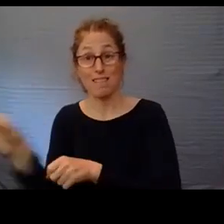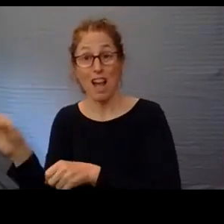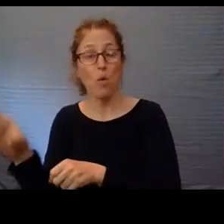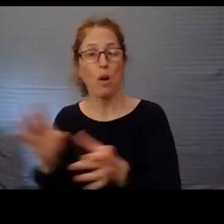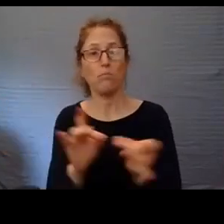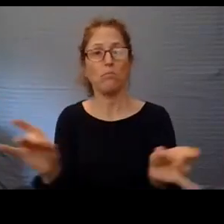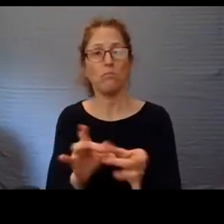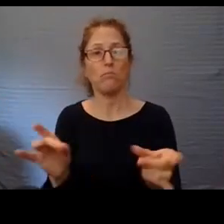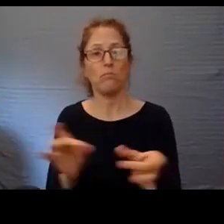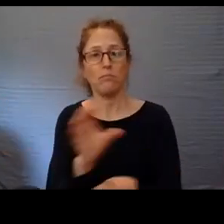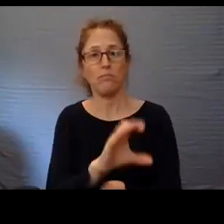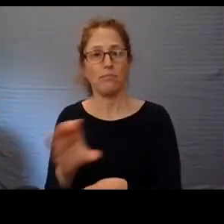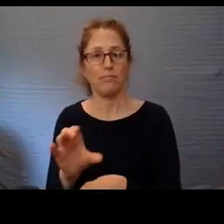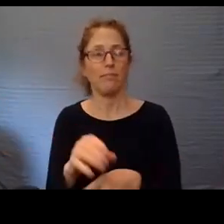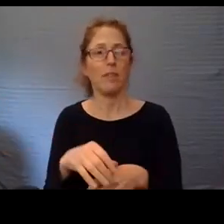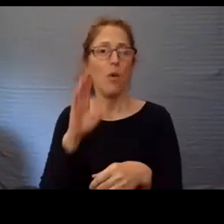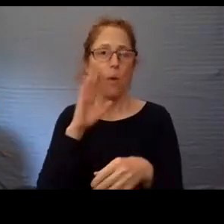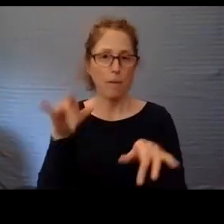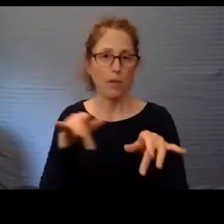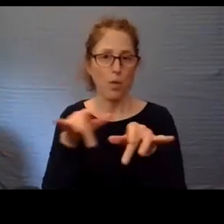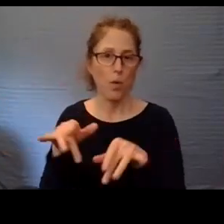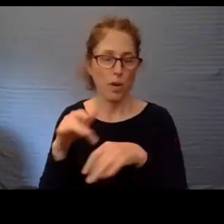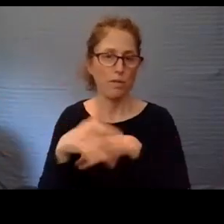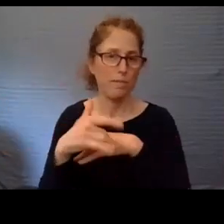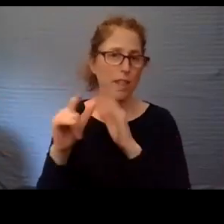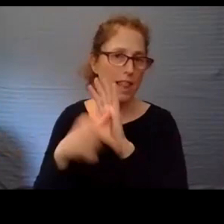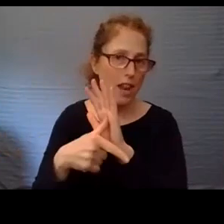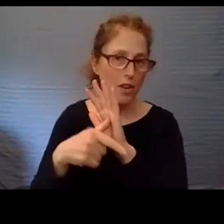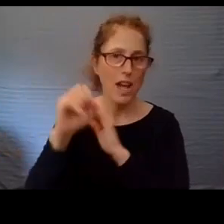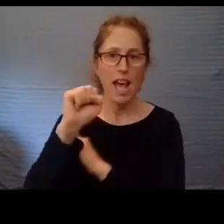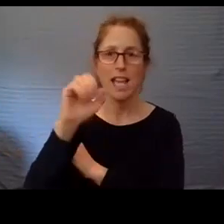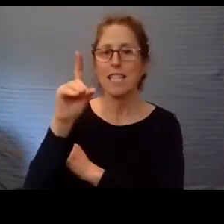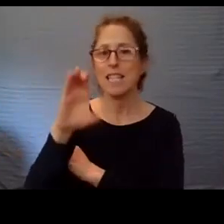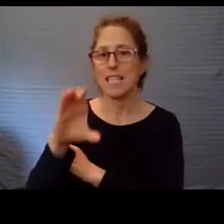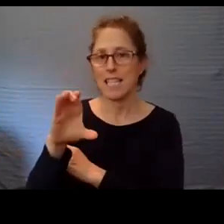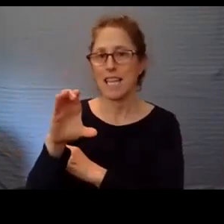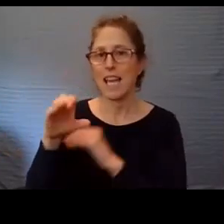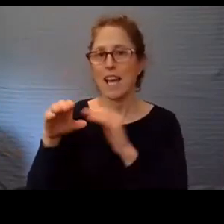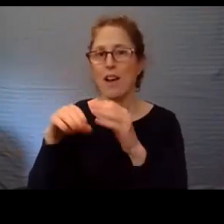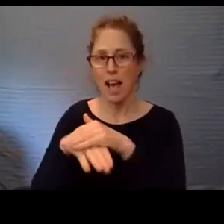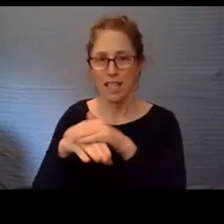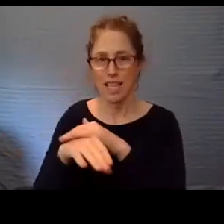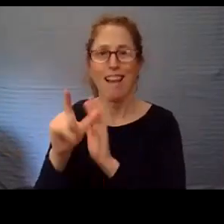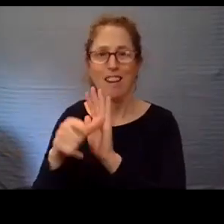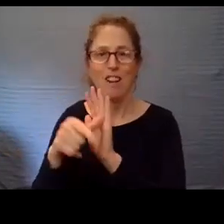This event will be recorded, made available later on the SDC website for asynchronous access If you don't wish to be recorded, leave your mic off.